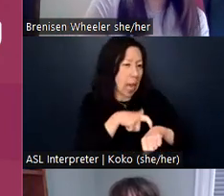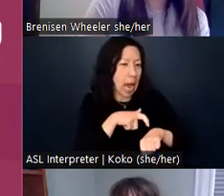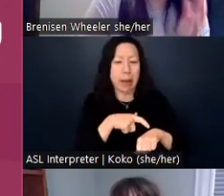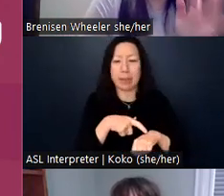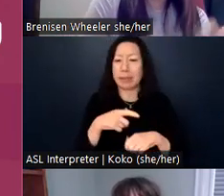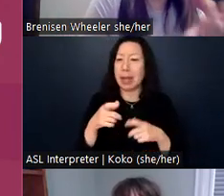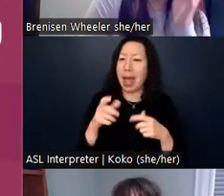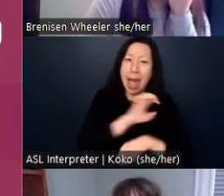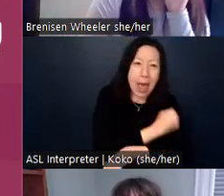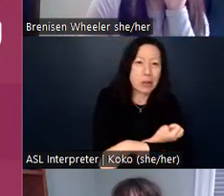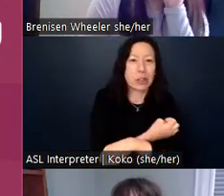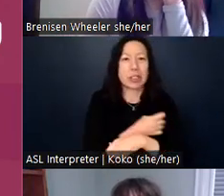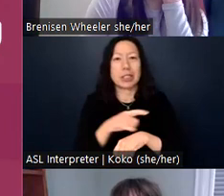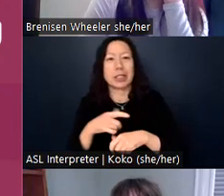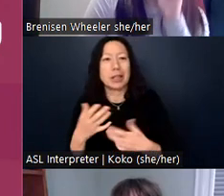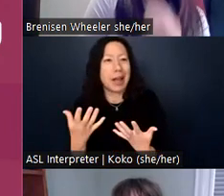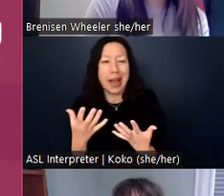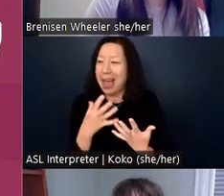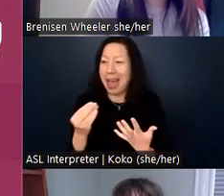like the 12:30:30 person did in this example here to